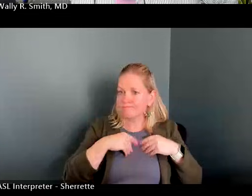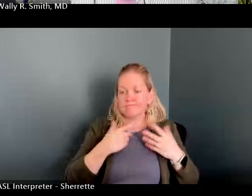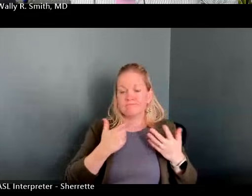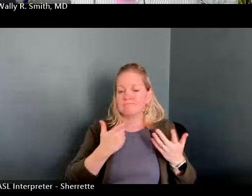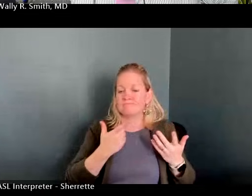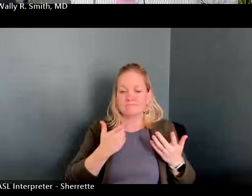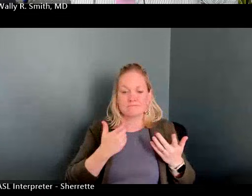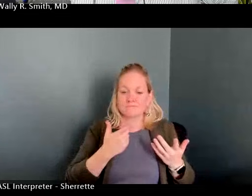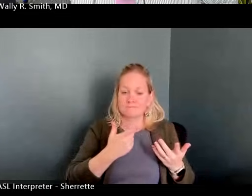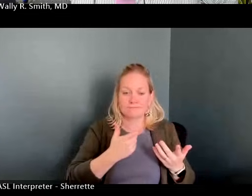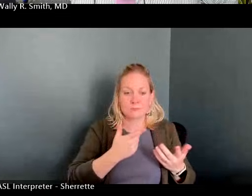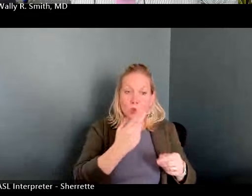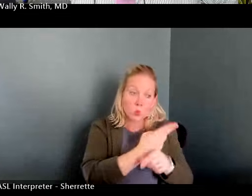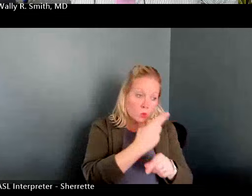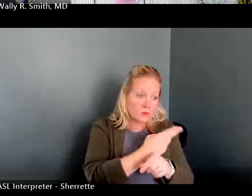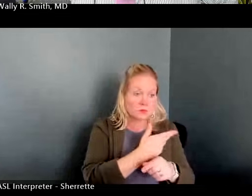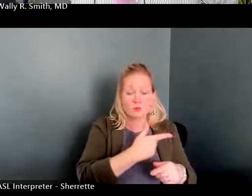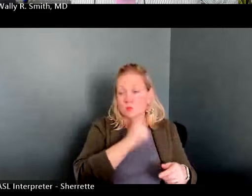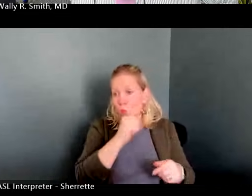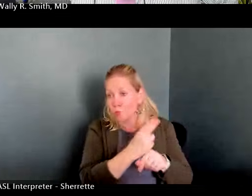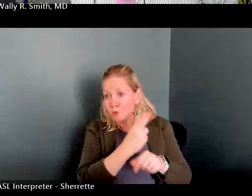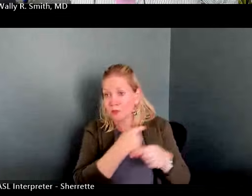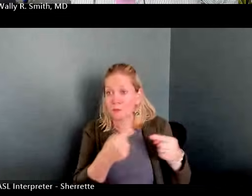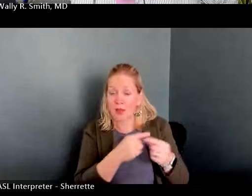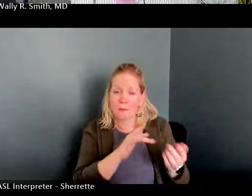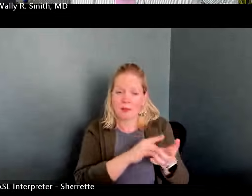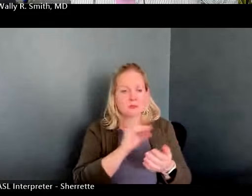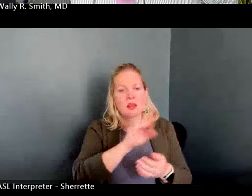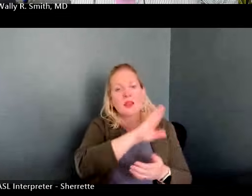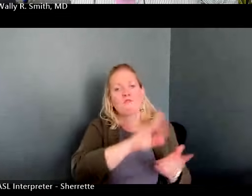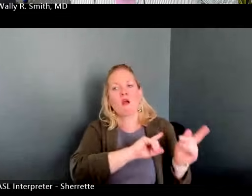consult but I can tell you the people who are seeking a change. And even the people